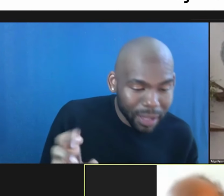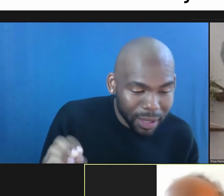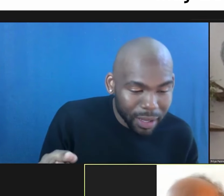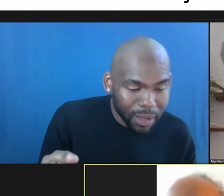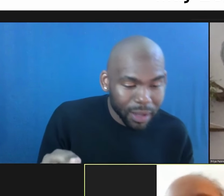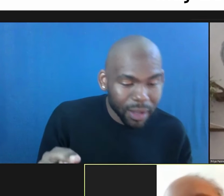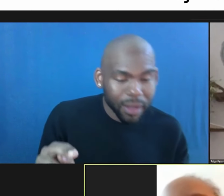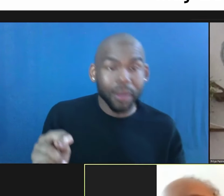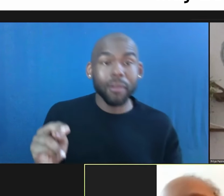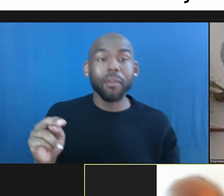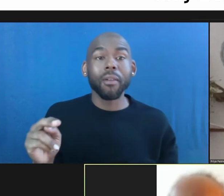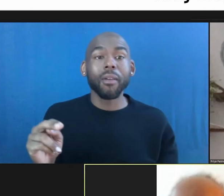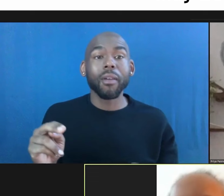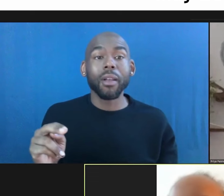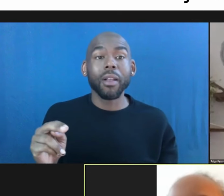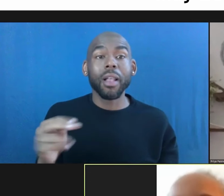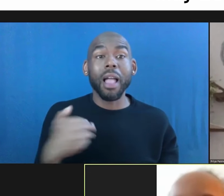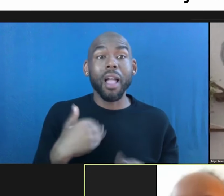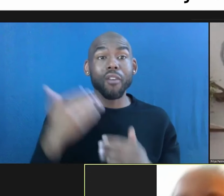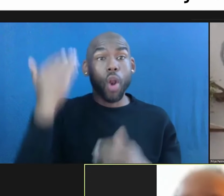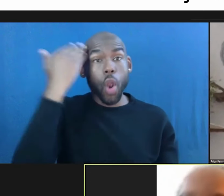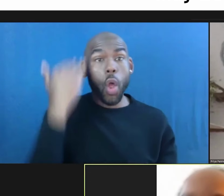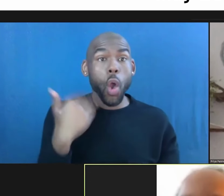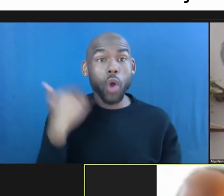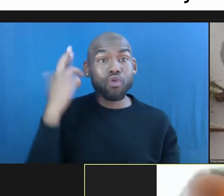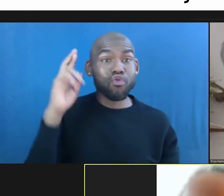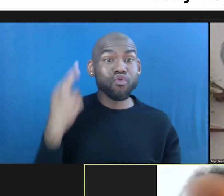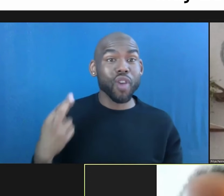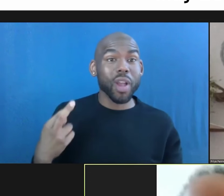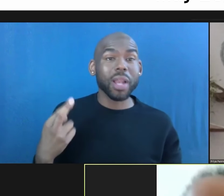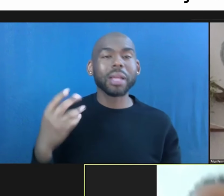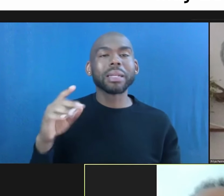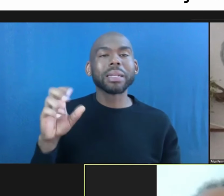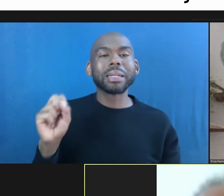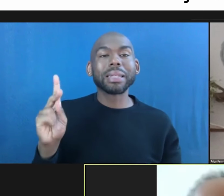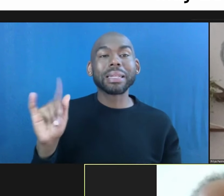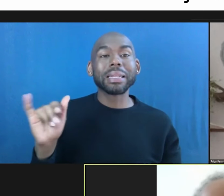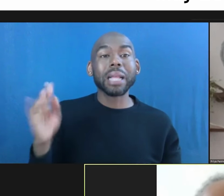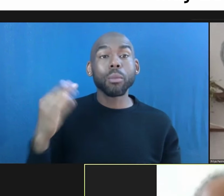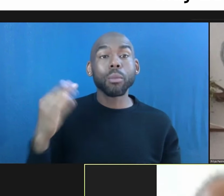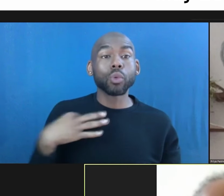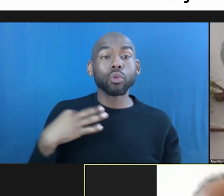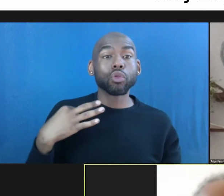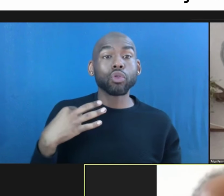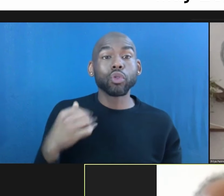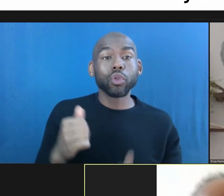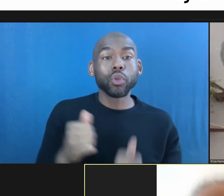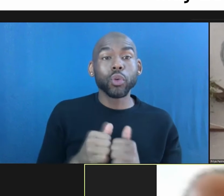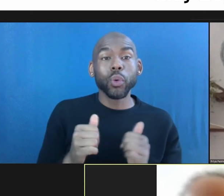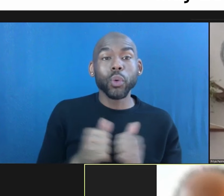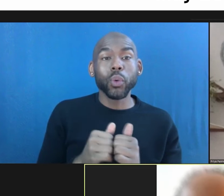Black woman, long dreadlocks, sky blue shirt with a globe and various people with disabilities